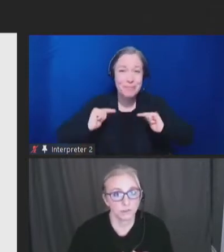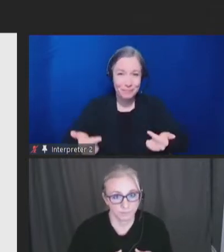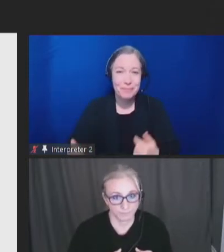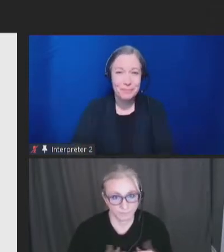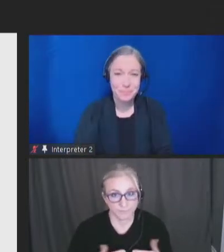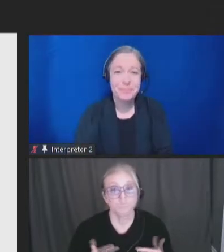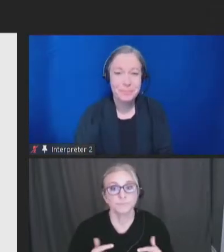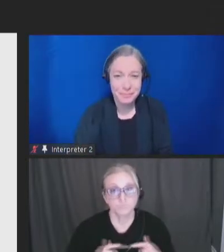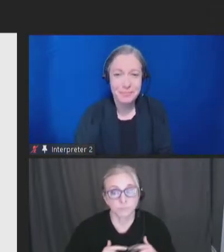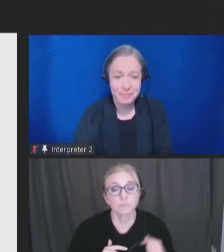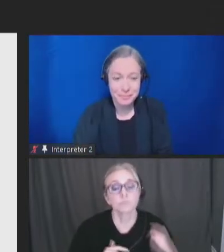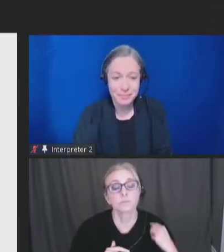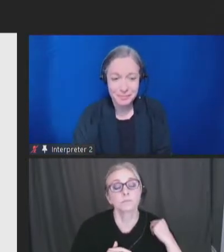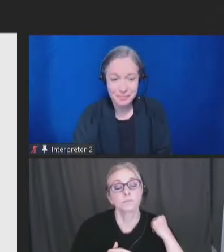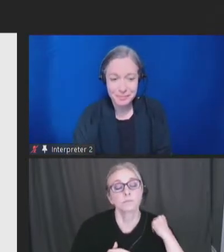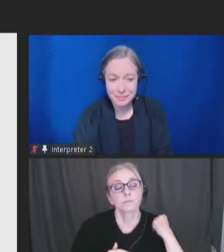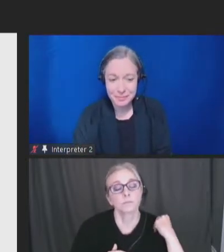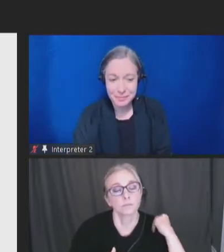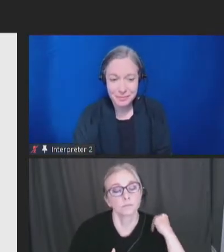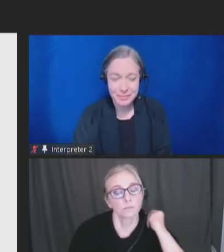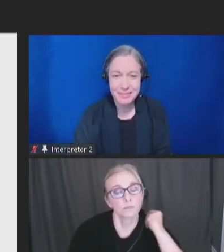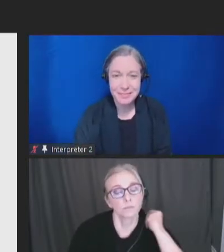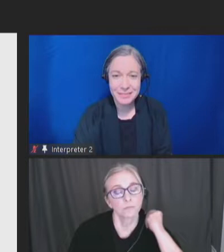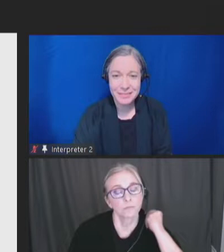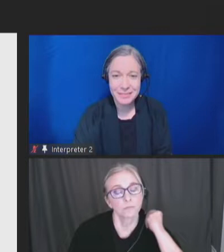I want to end with some recommendations, and I know we'll get into a little bit of